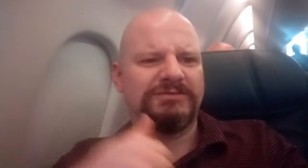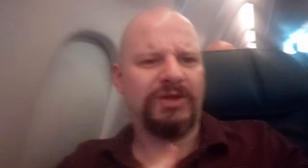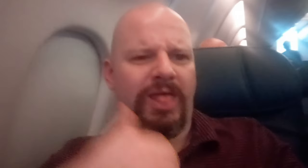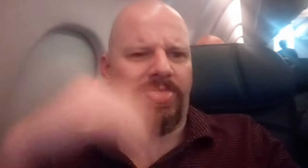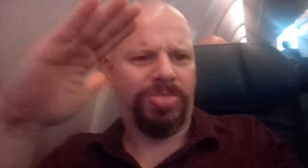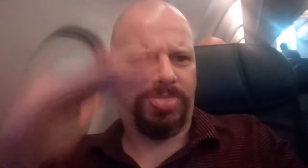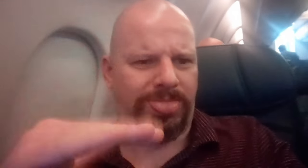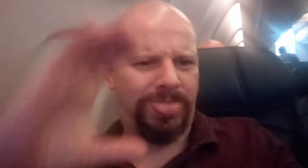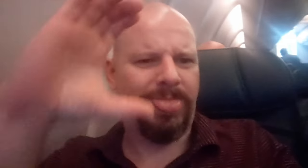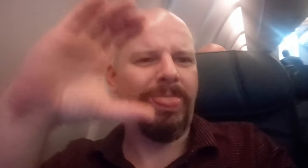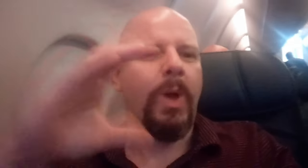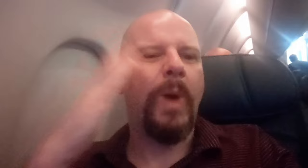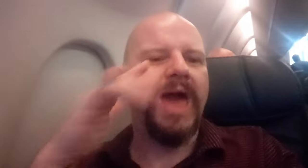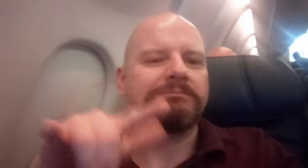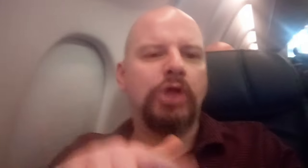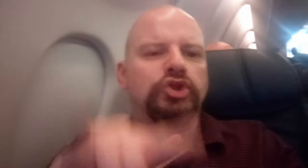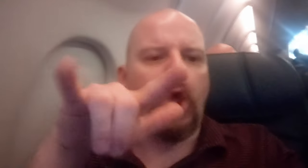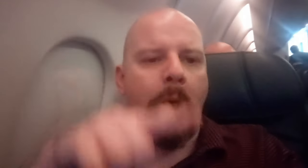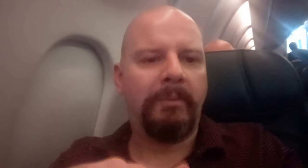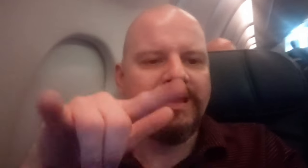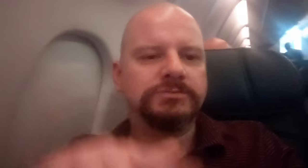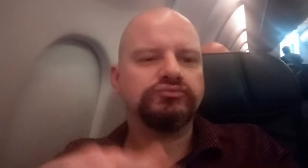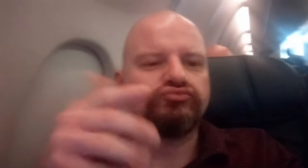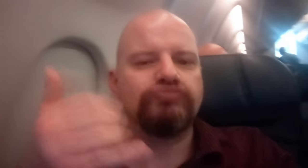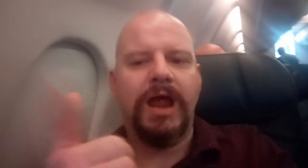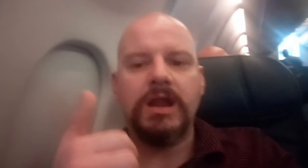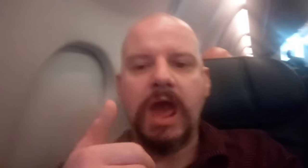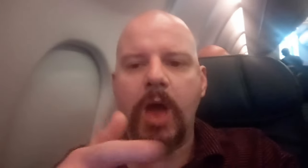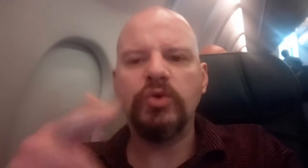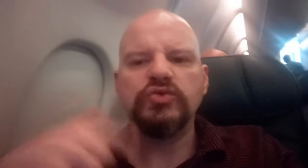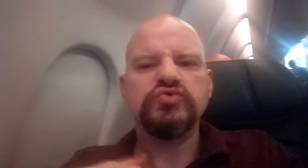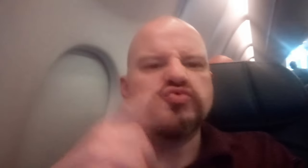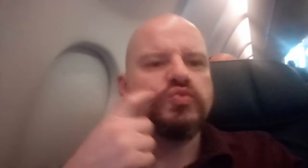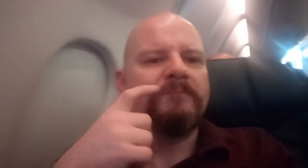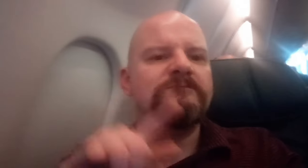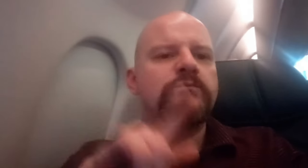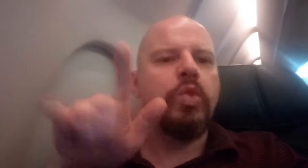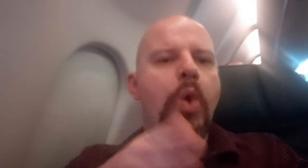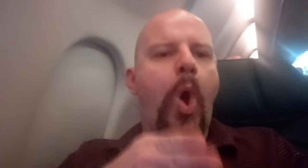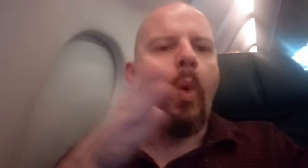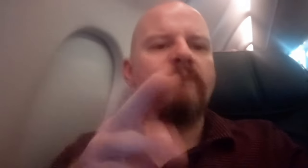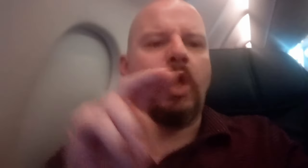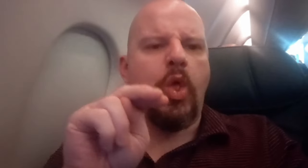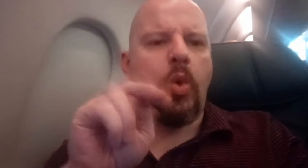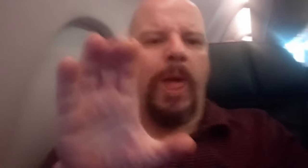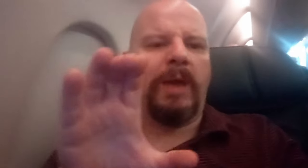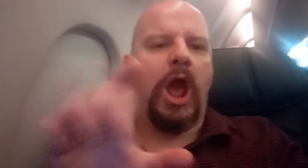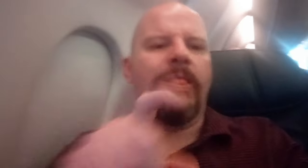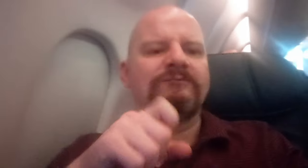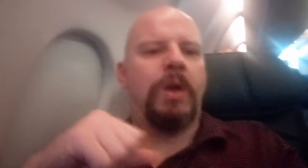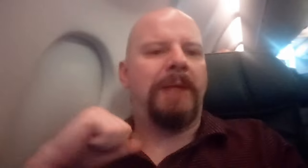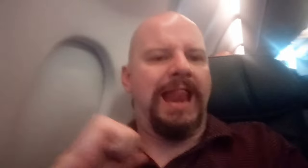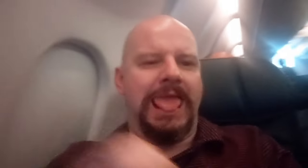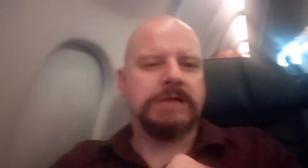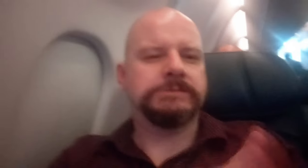I'm sorry if my camera is shaky because of the turbulence. Right now, we're flying across North Carolina from Atlanta.